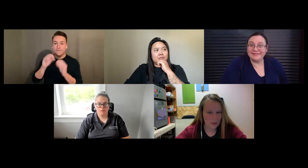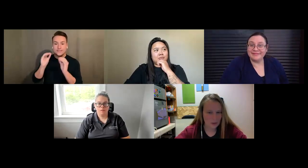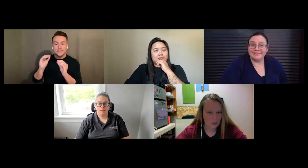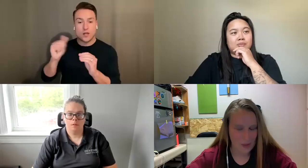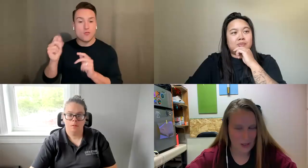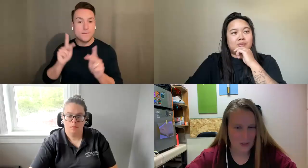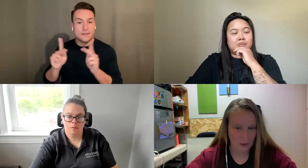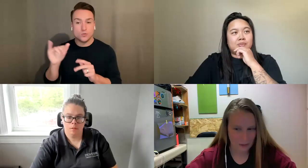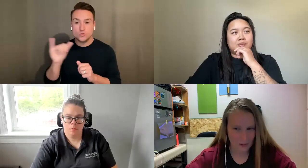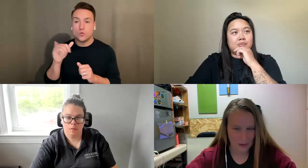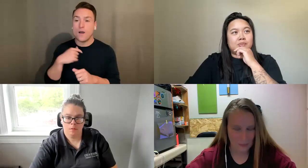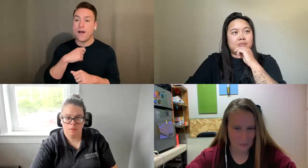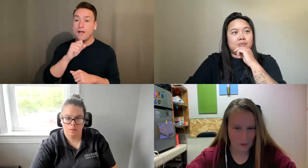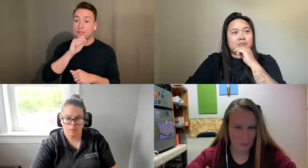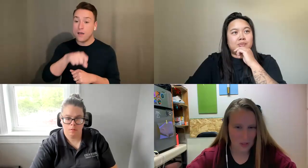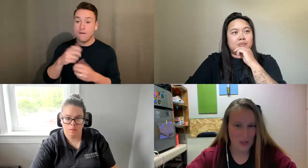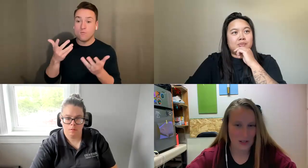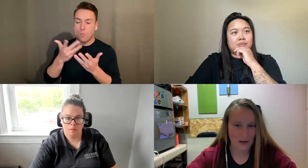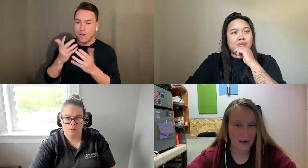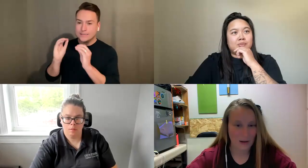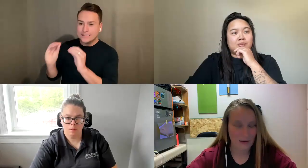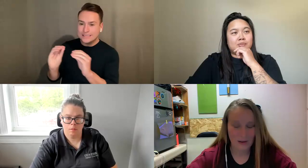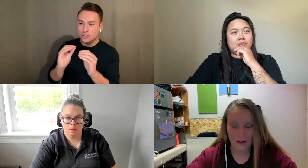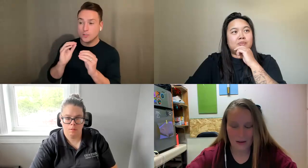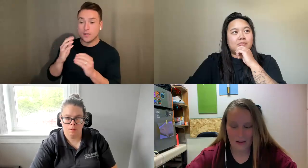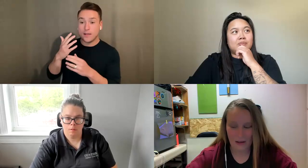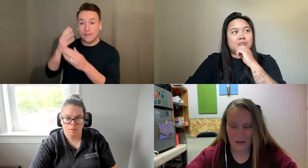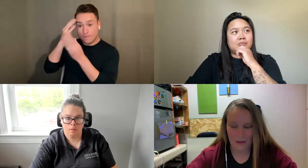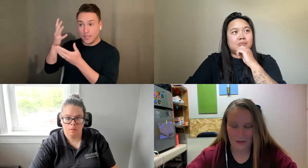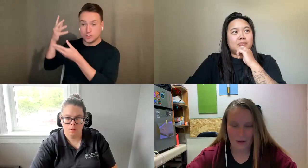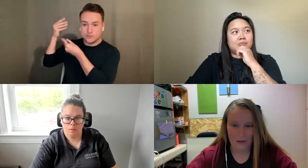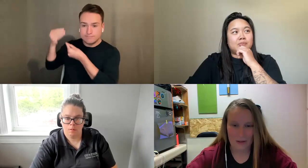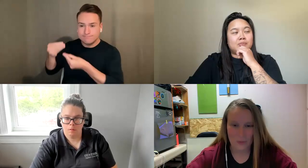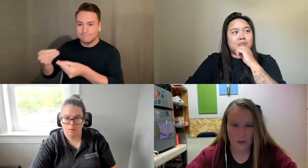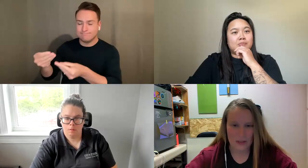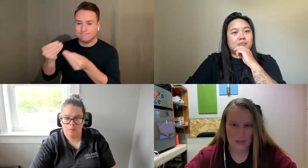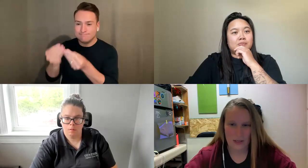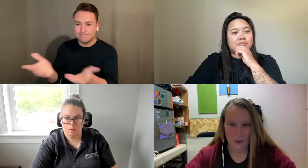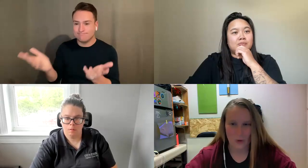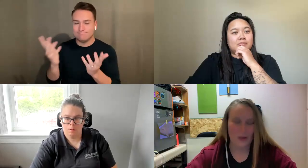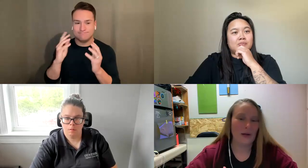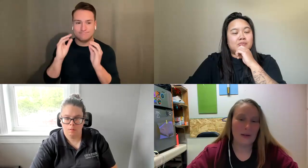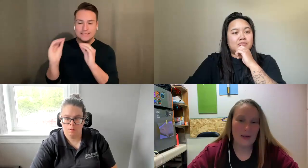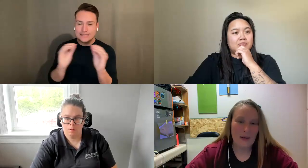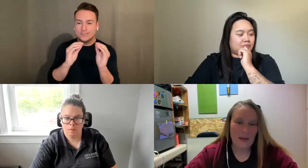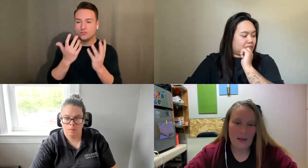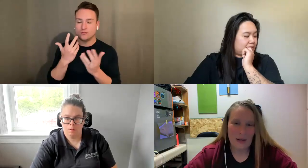I also love passing on information that I get and experiences and whatnot.